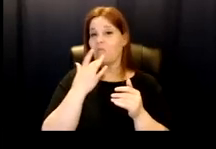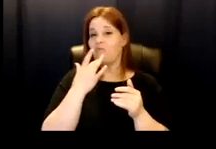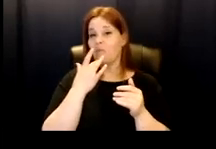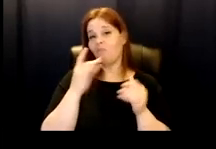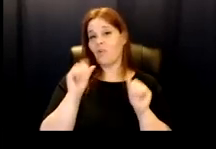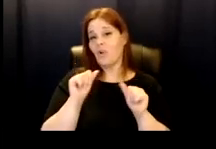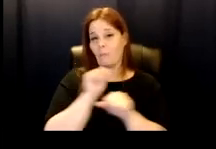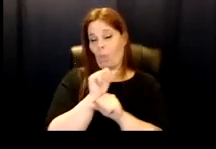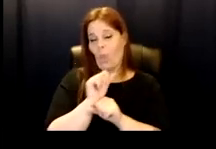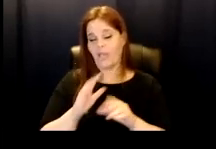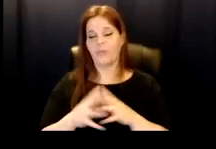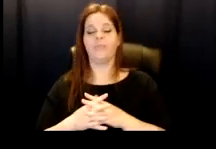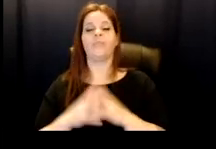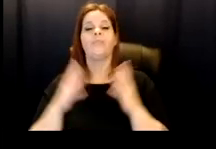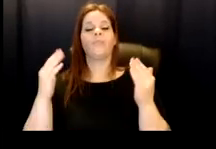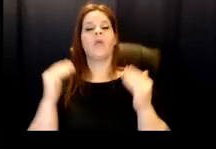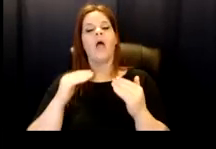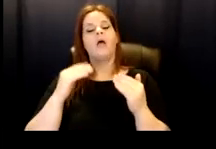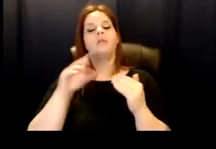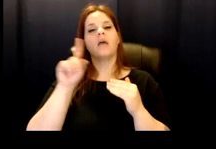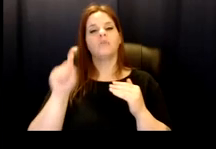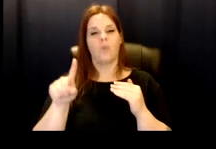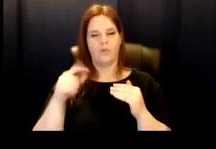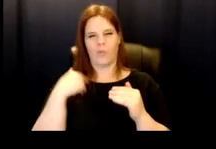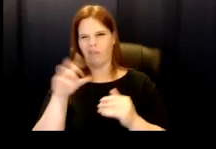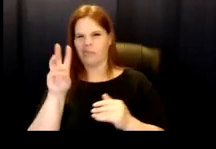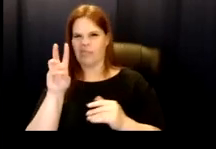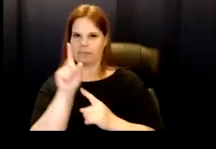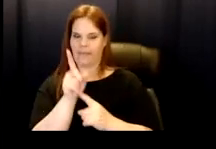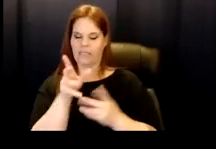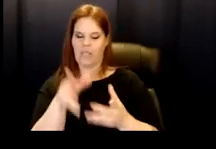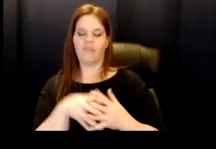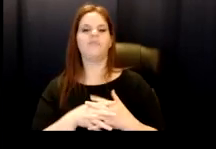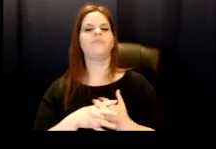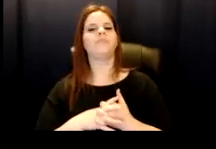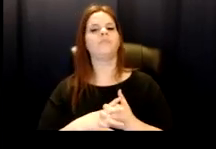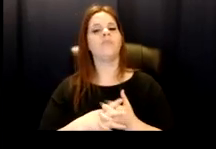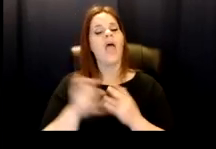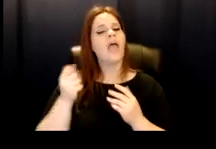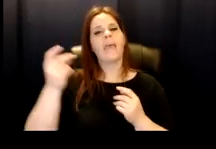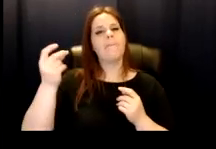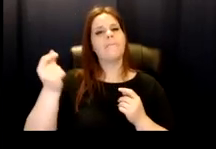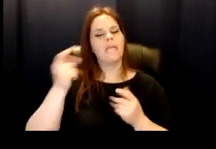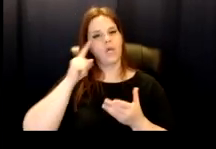left. The next question is: Are there any immediate research or data needs related to